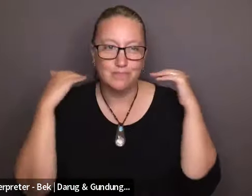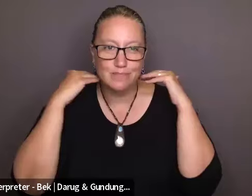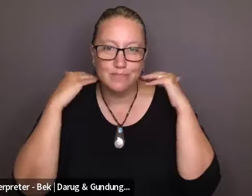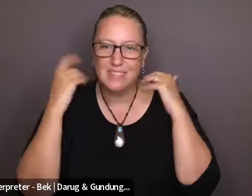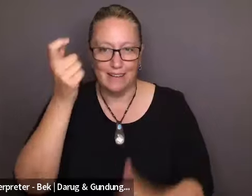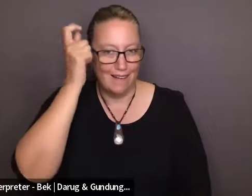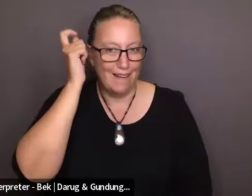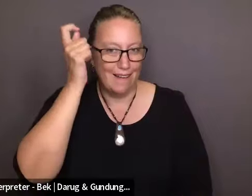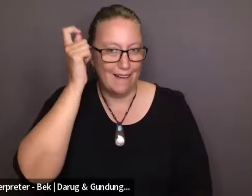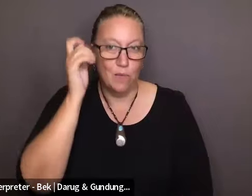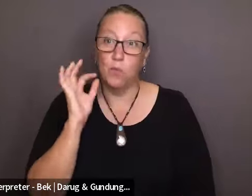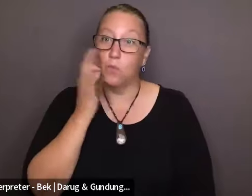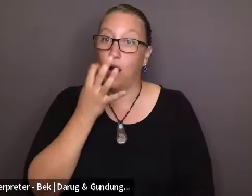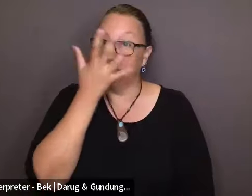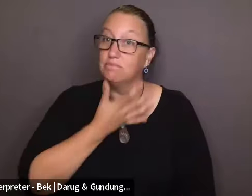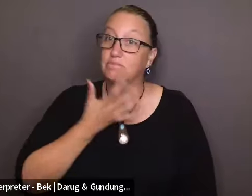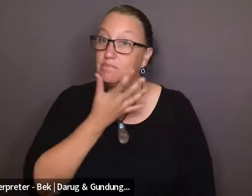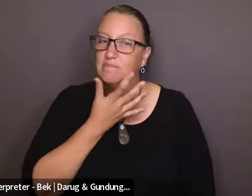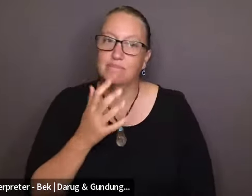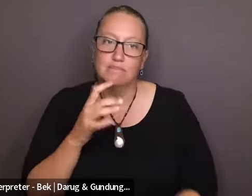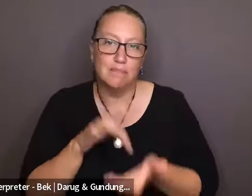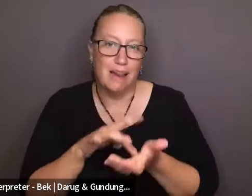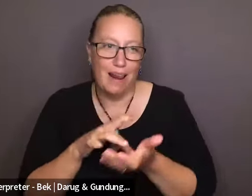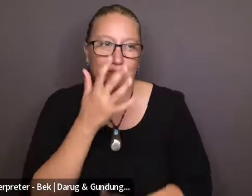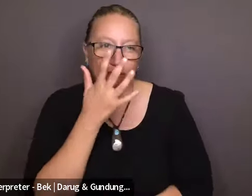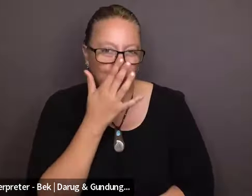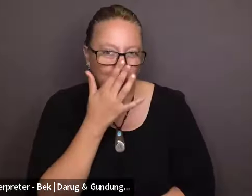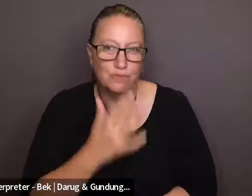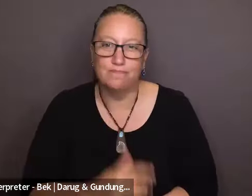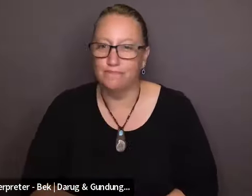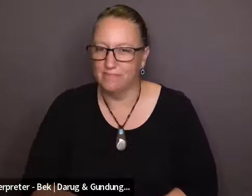Bunurong people. Just a brief visual description of me